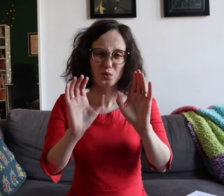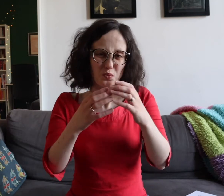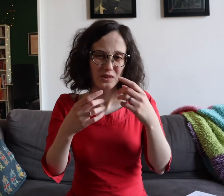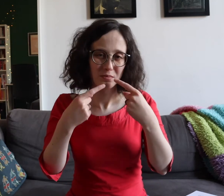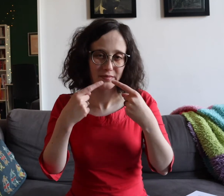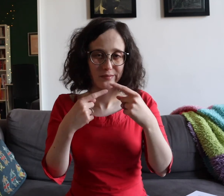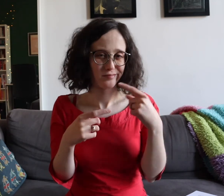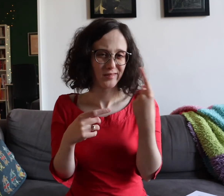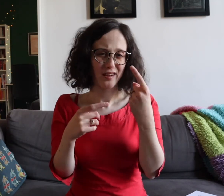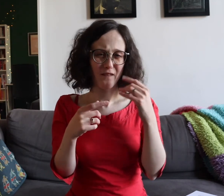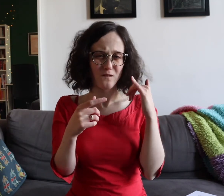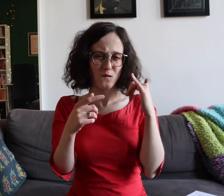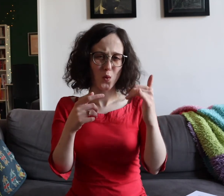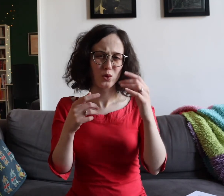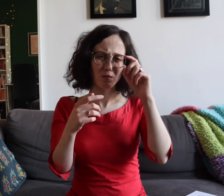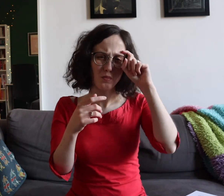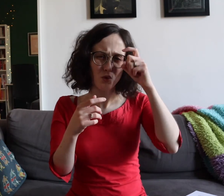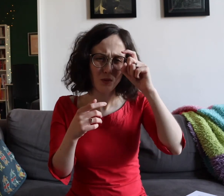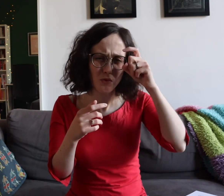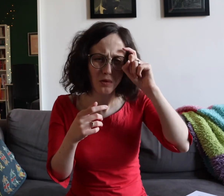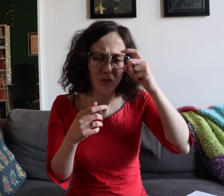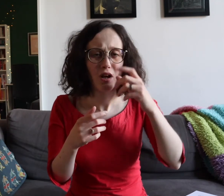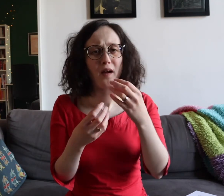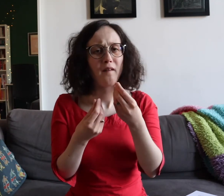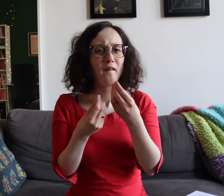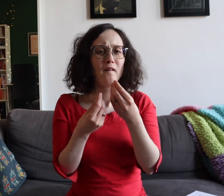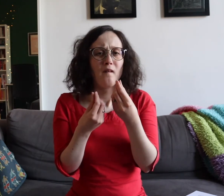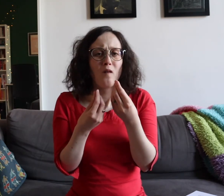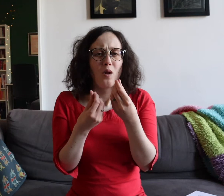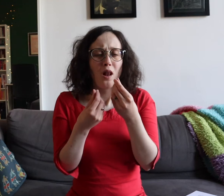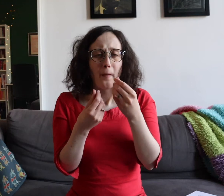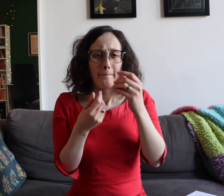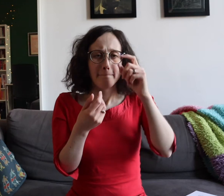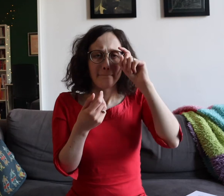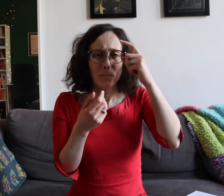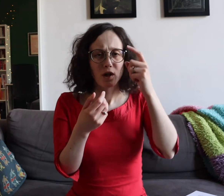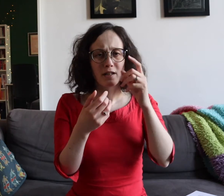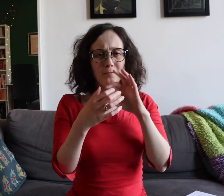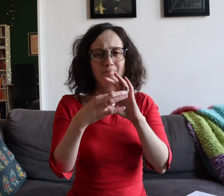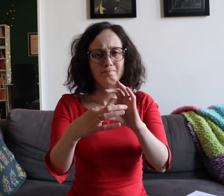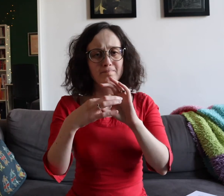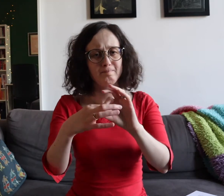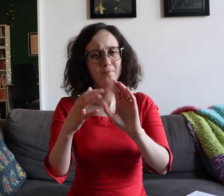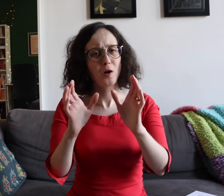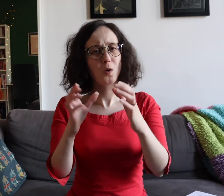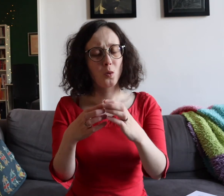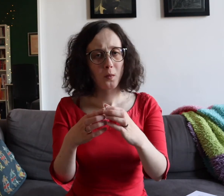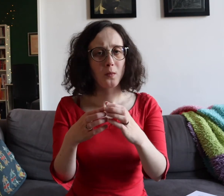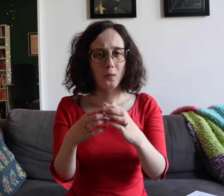Group conversations remained difficult. I always sensed a difficulty connecting to any group